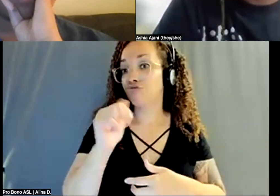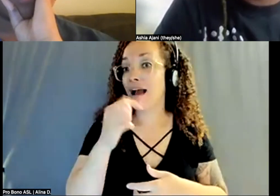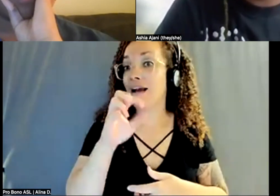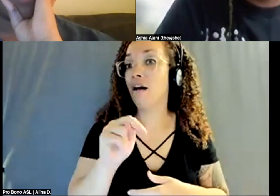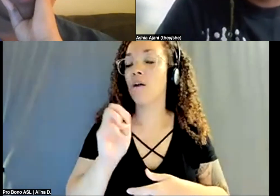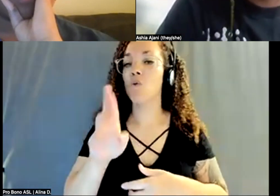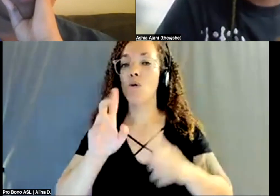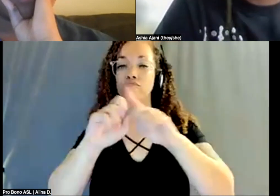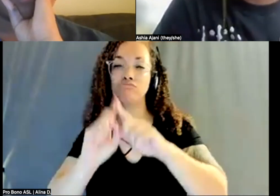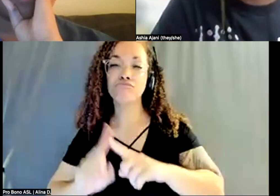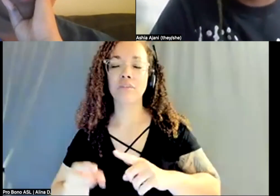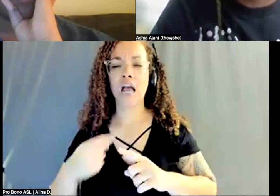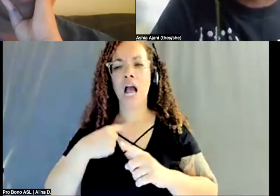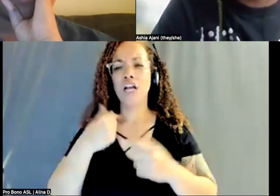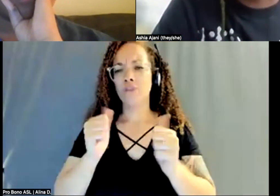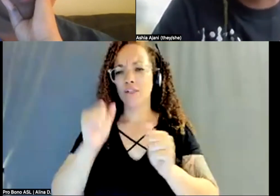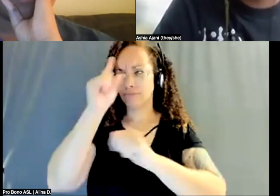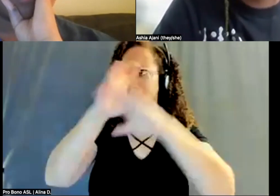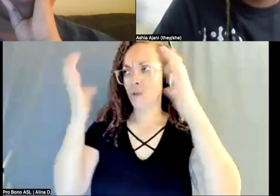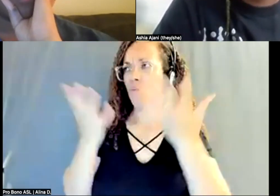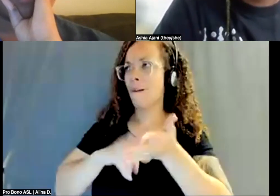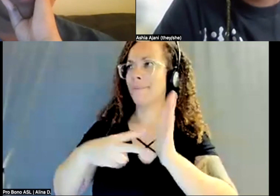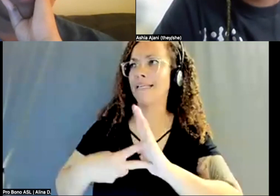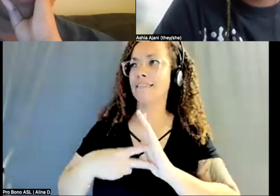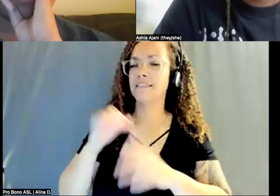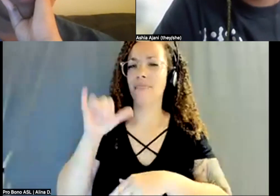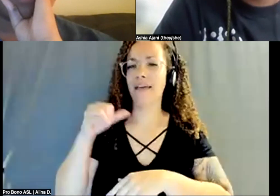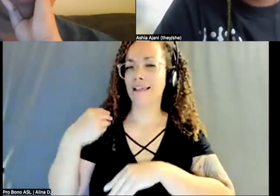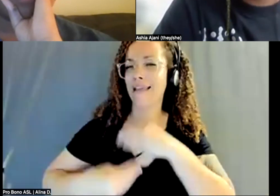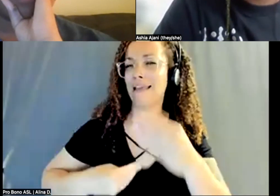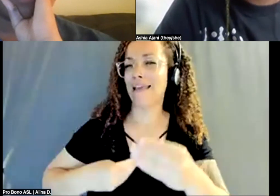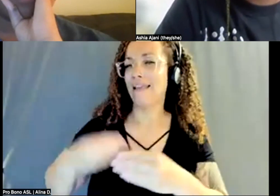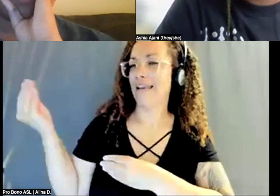like Black ecological knowing and what is that like inheritance that's laid bare. In terms of